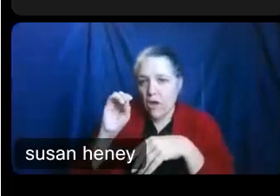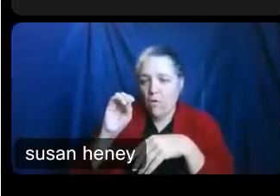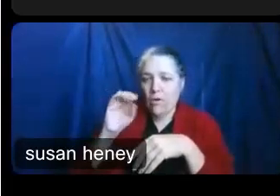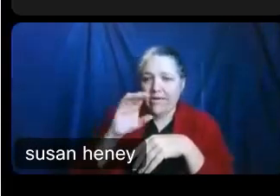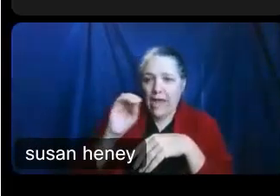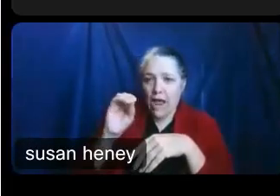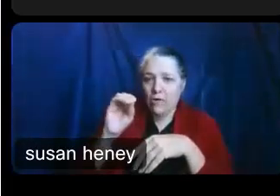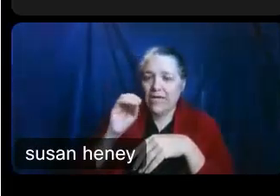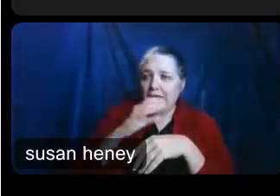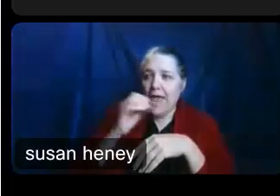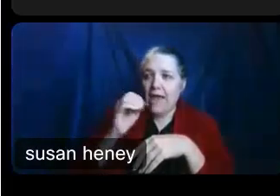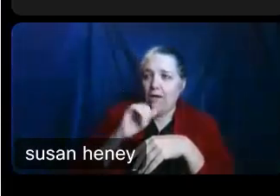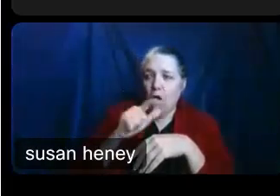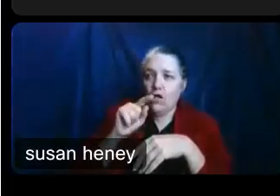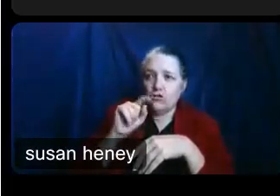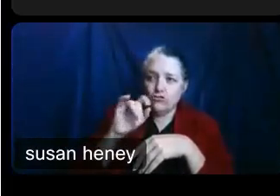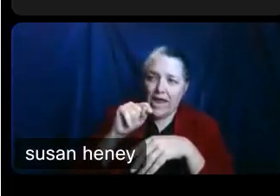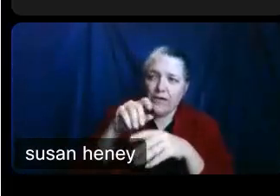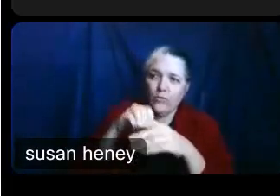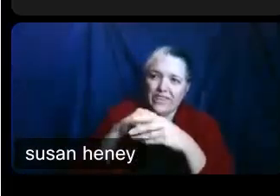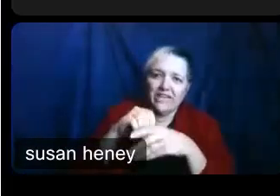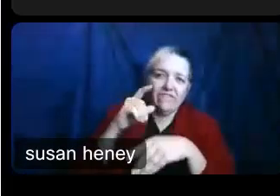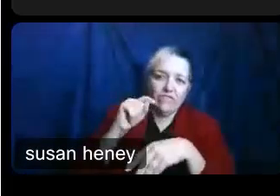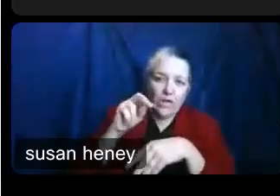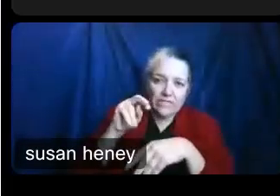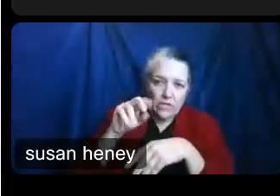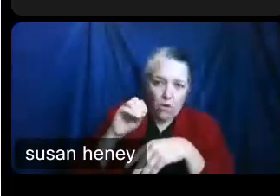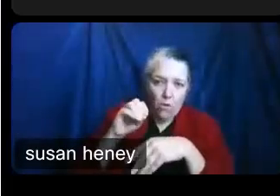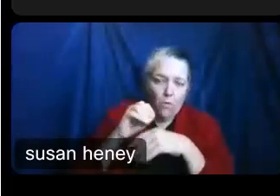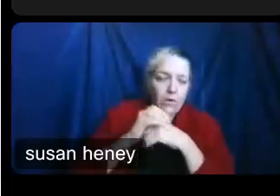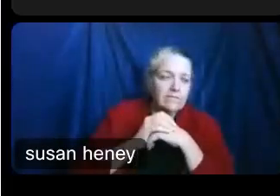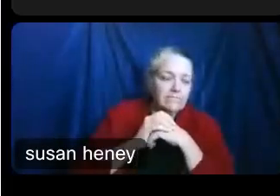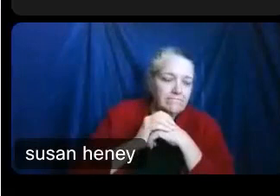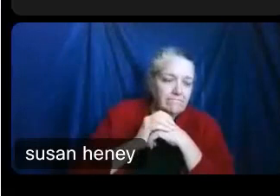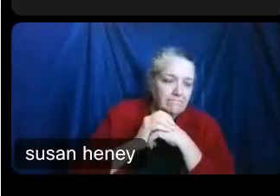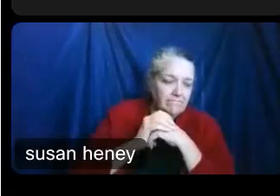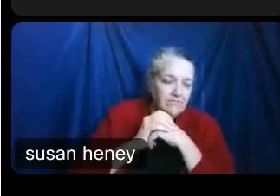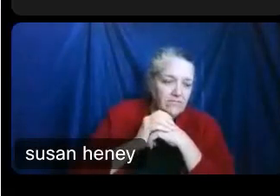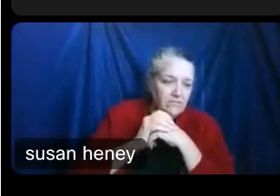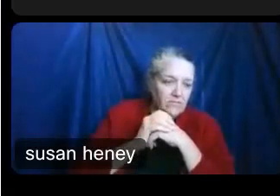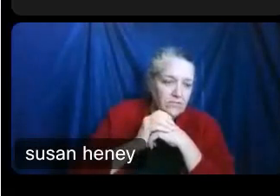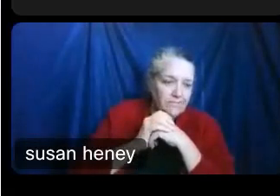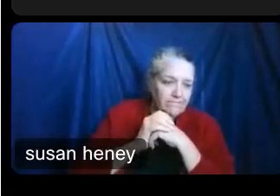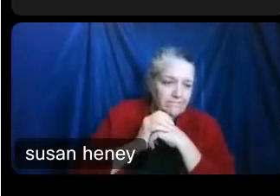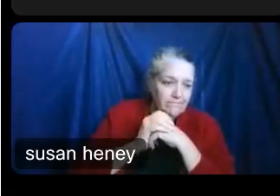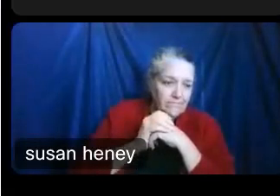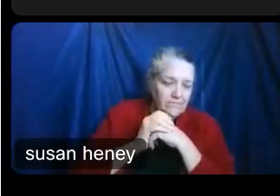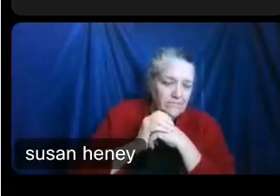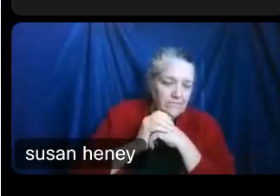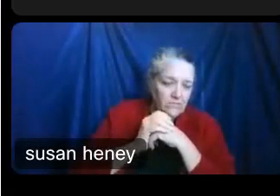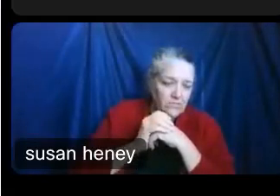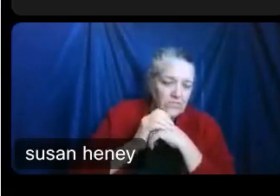census tracts within Fresno County. Then I would select my poverty filter. So, again,